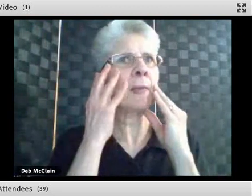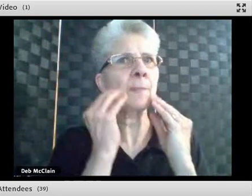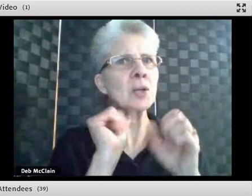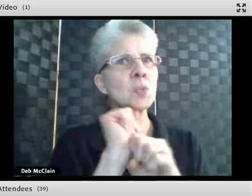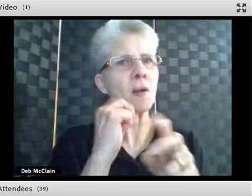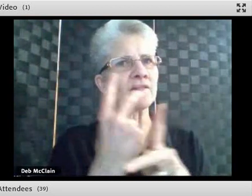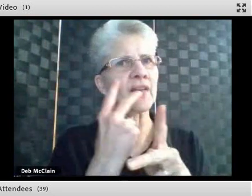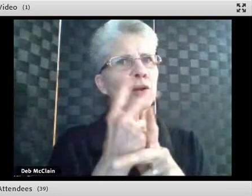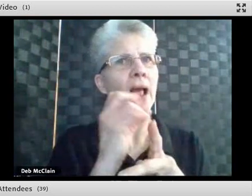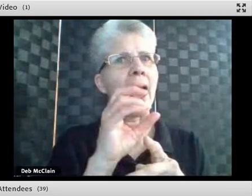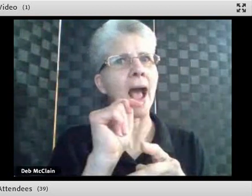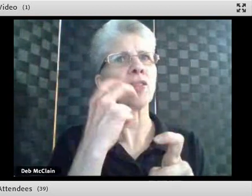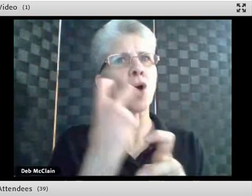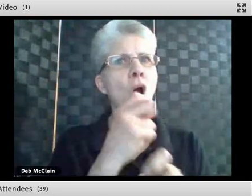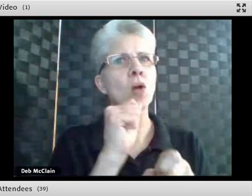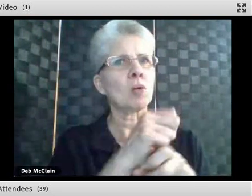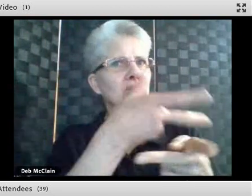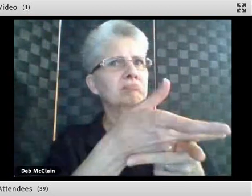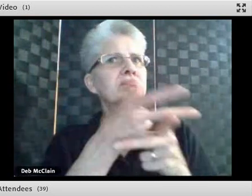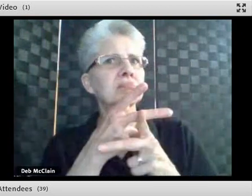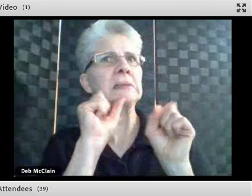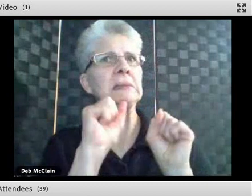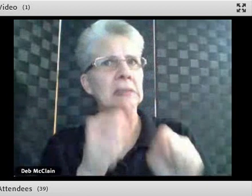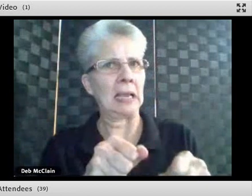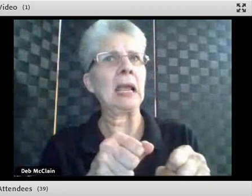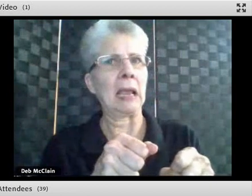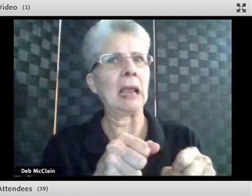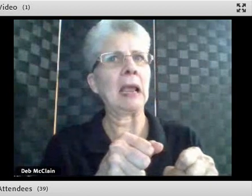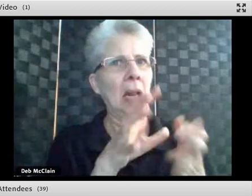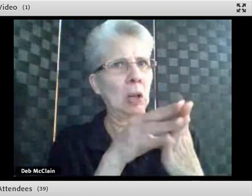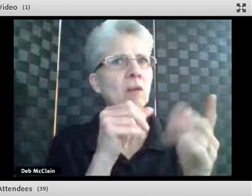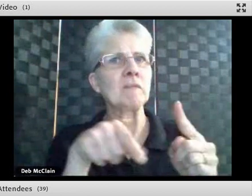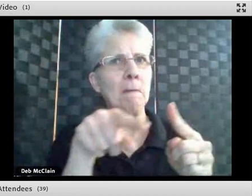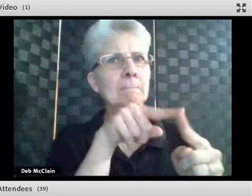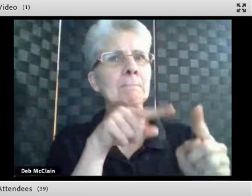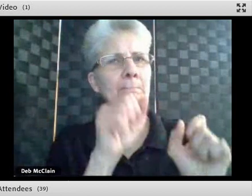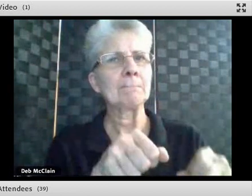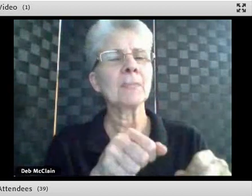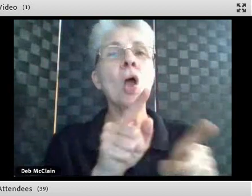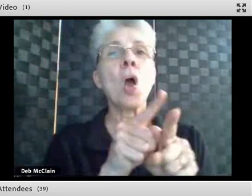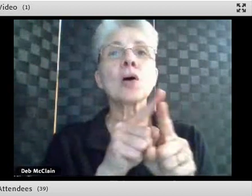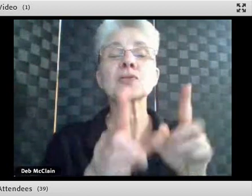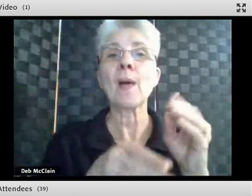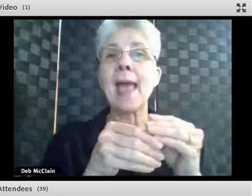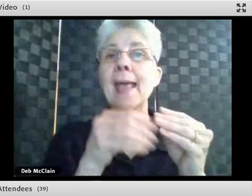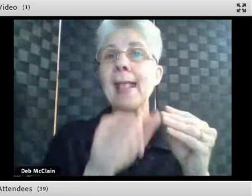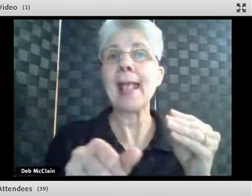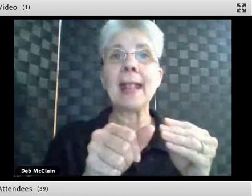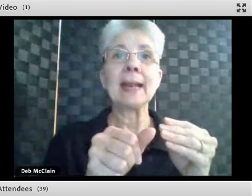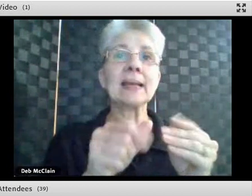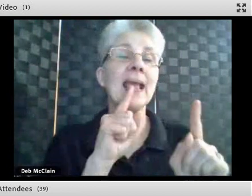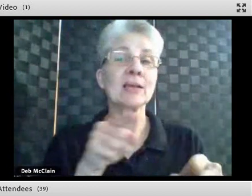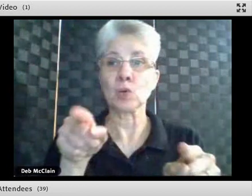and figured out the hard problems of digital preservation, and also add in any solutions that you find.